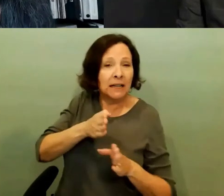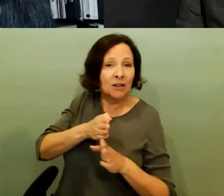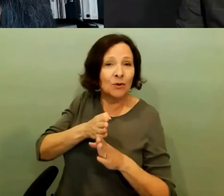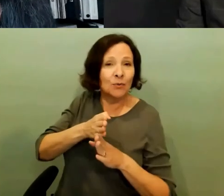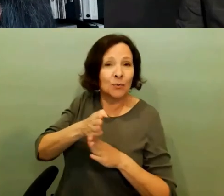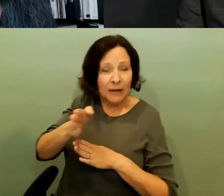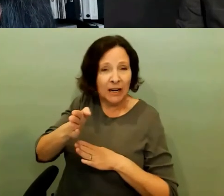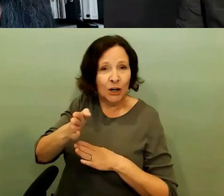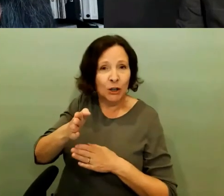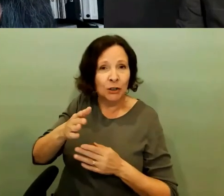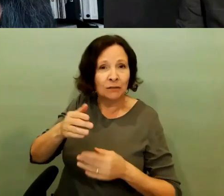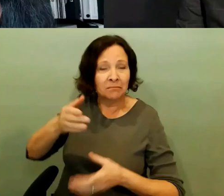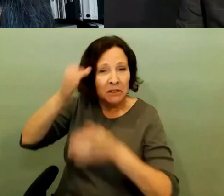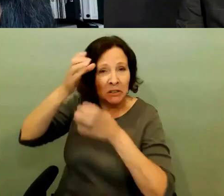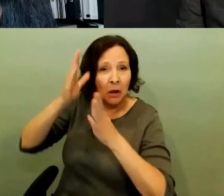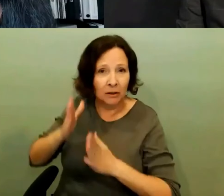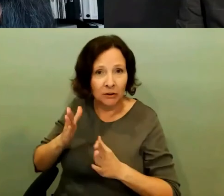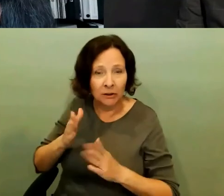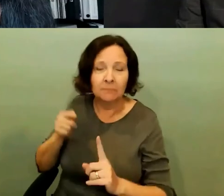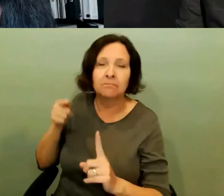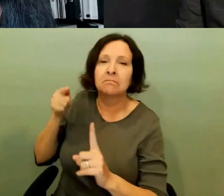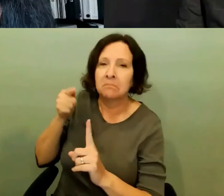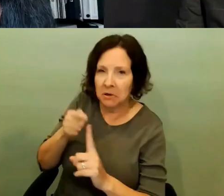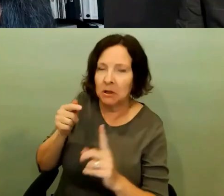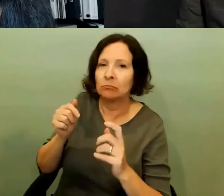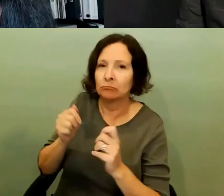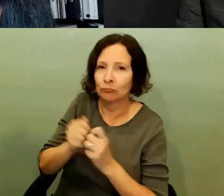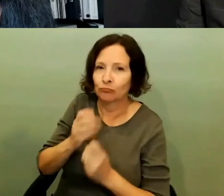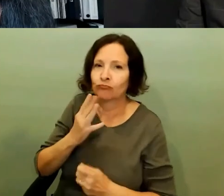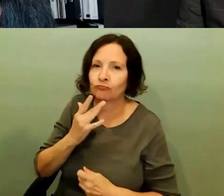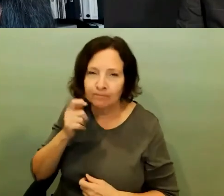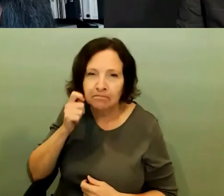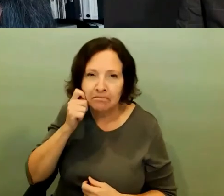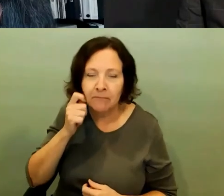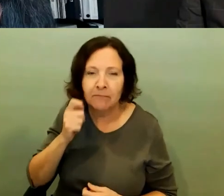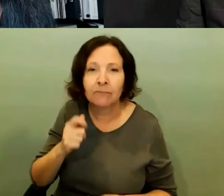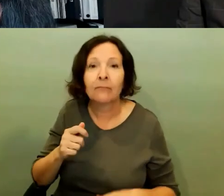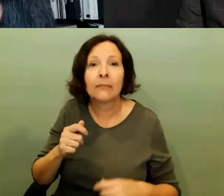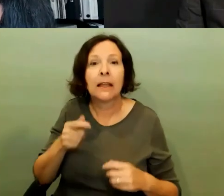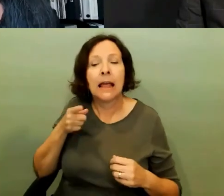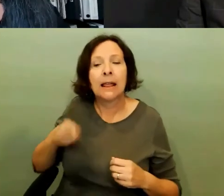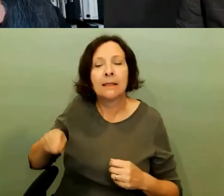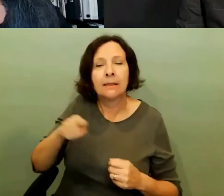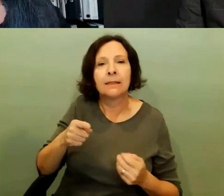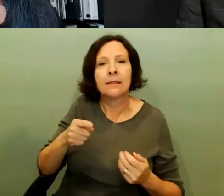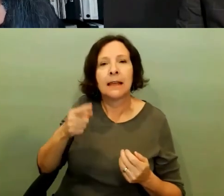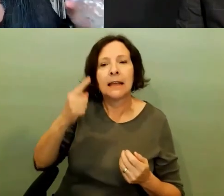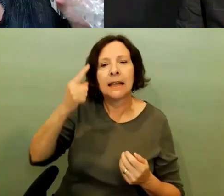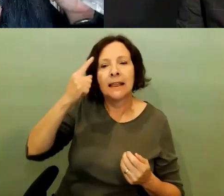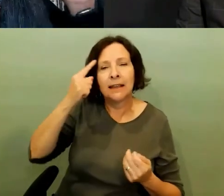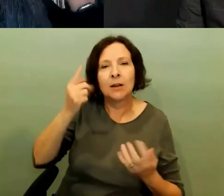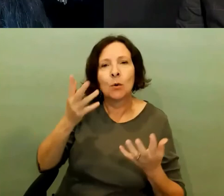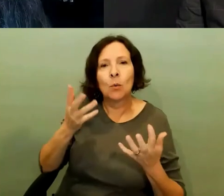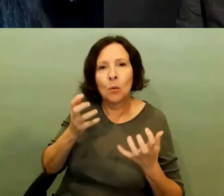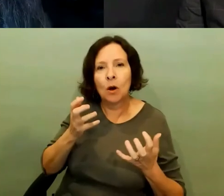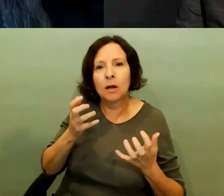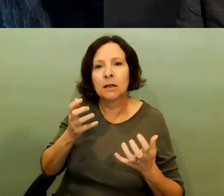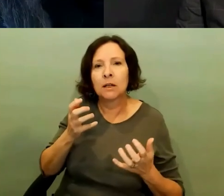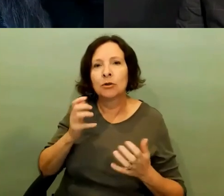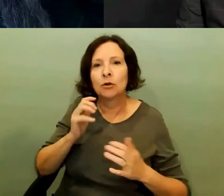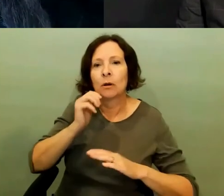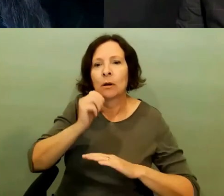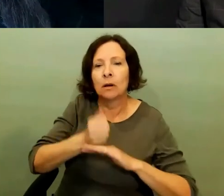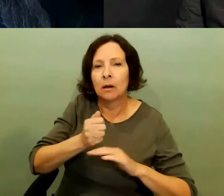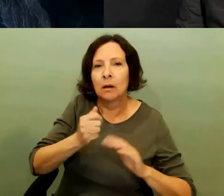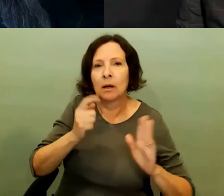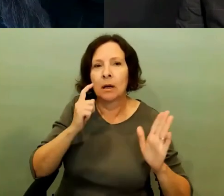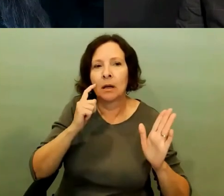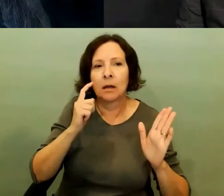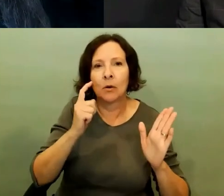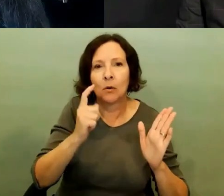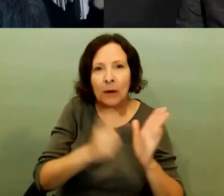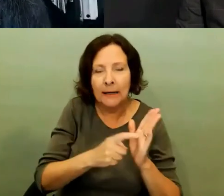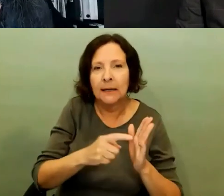scholars of color who are thinking of implementing recognition bias into their studies?